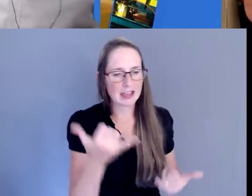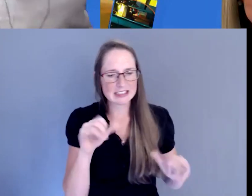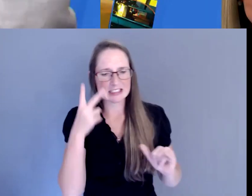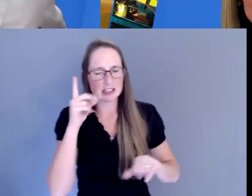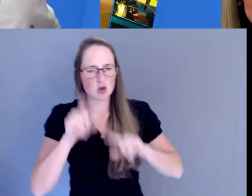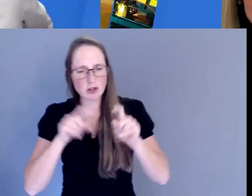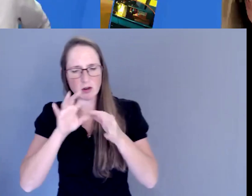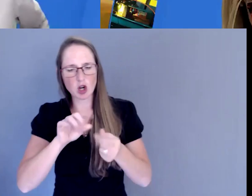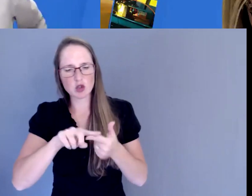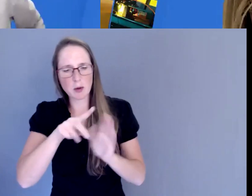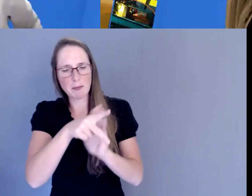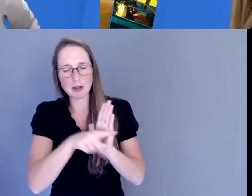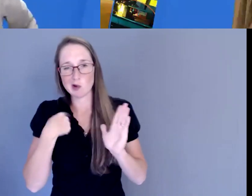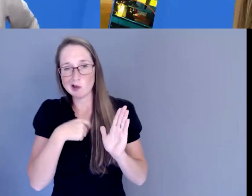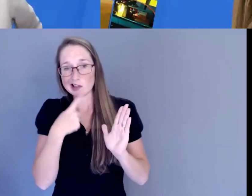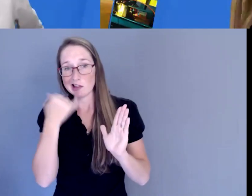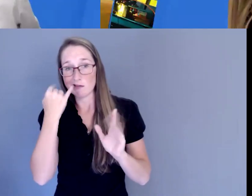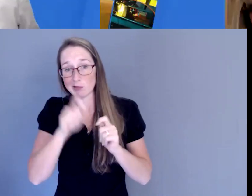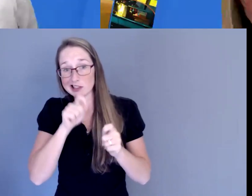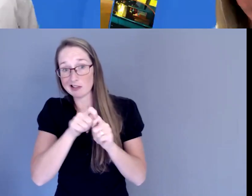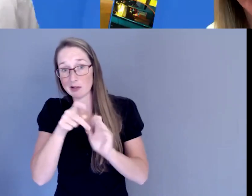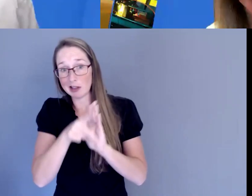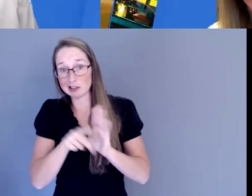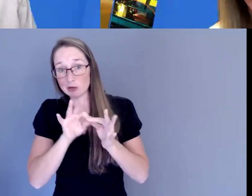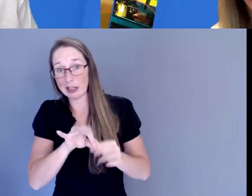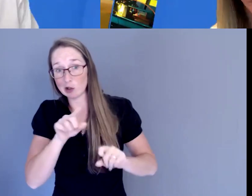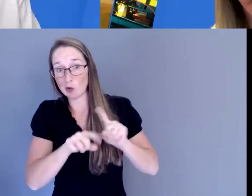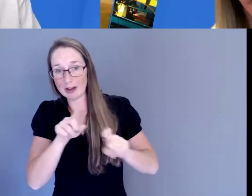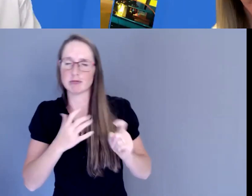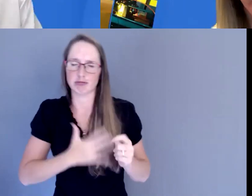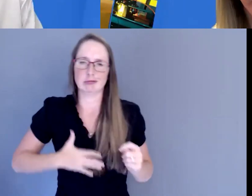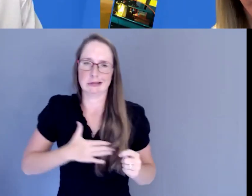and we would say, if you have specific policy related questions, please contact